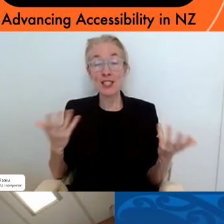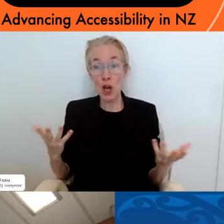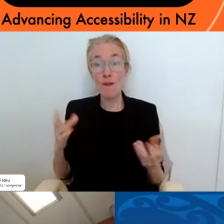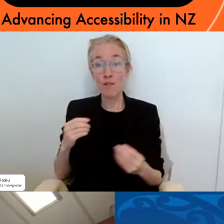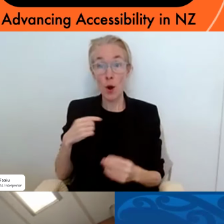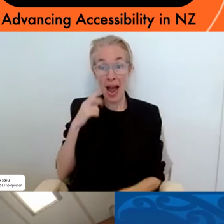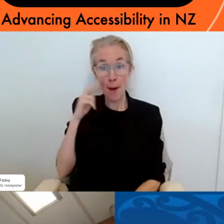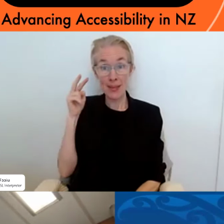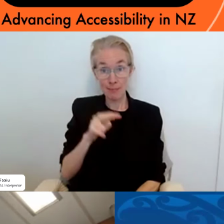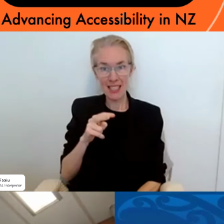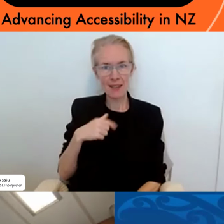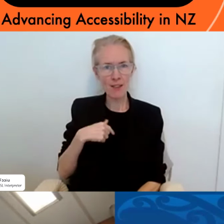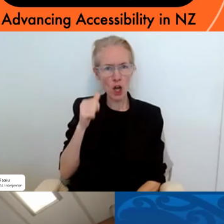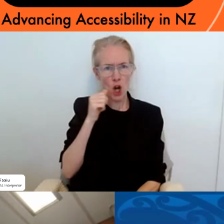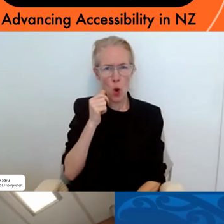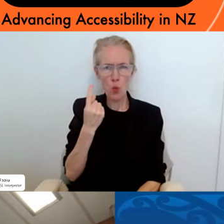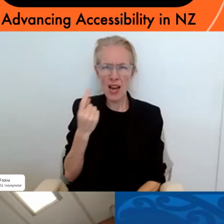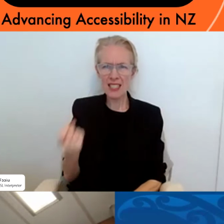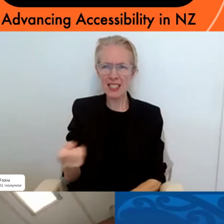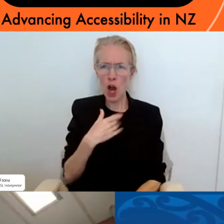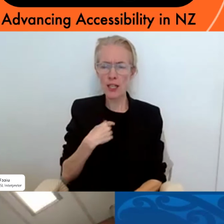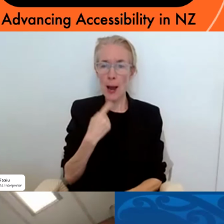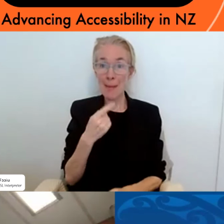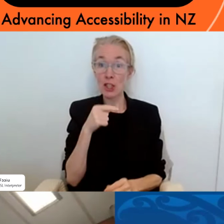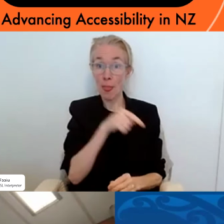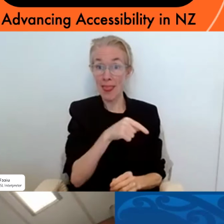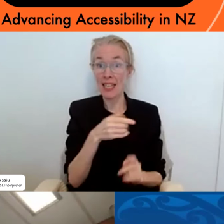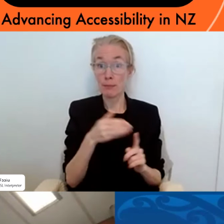in one of my slides, but there are other standards around hearing